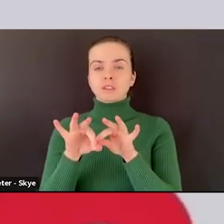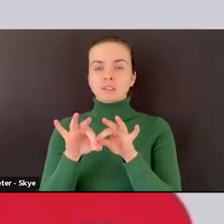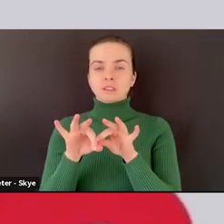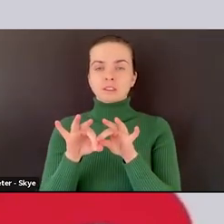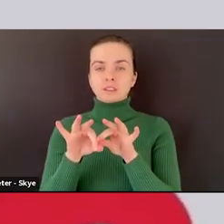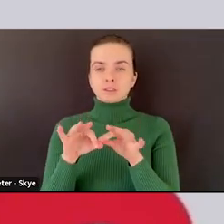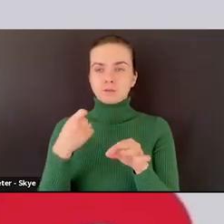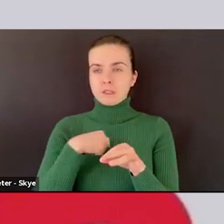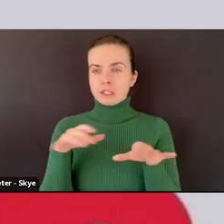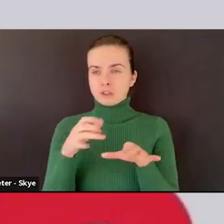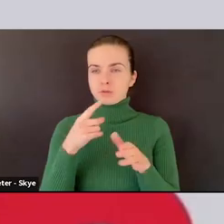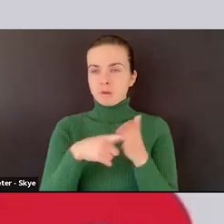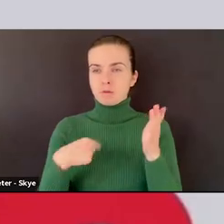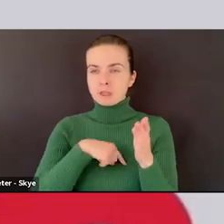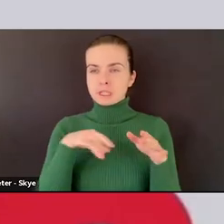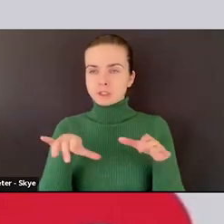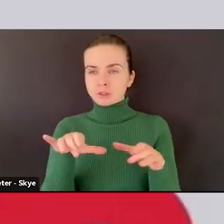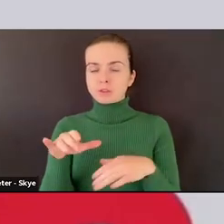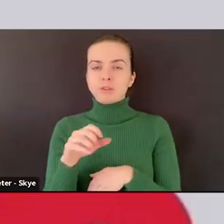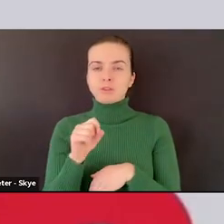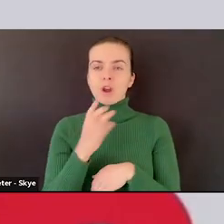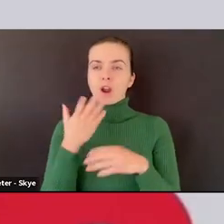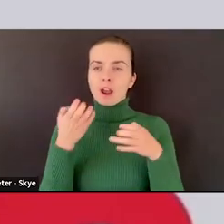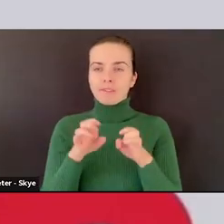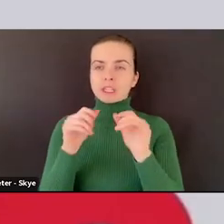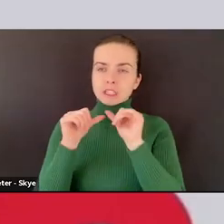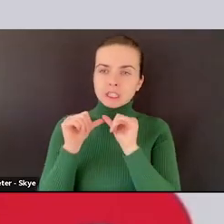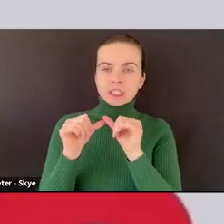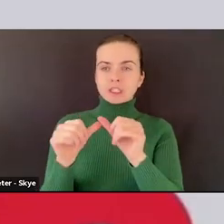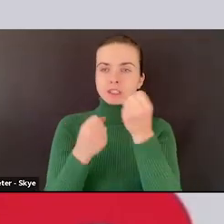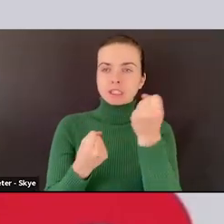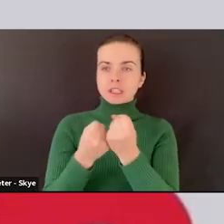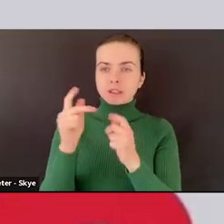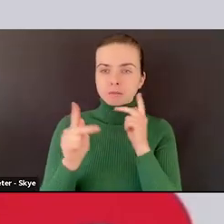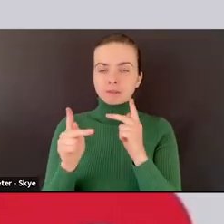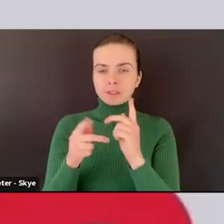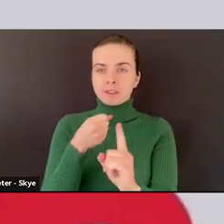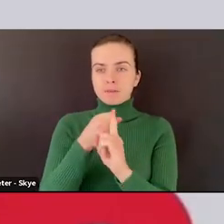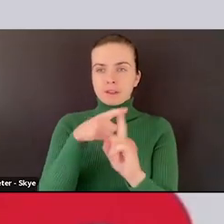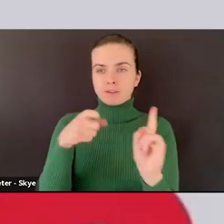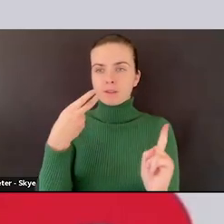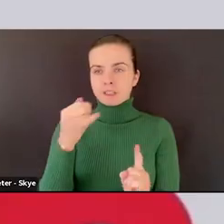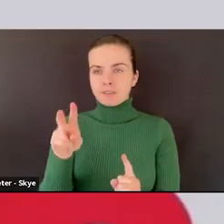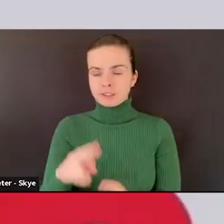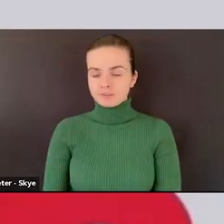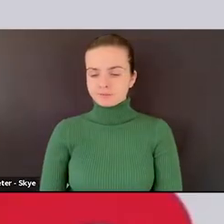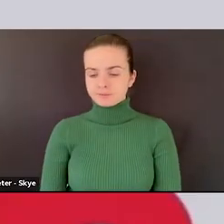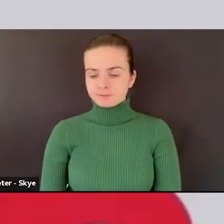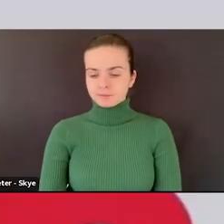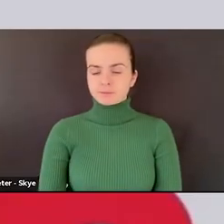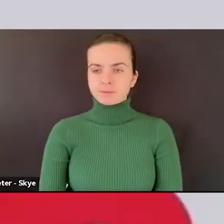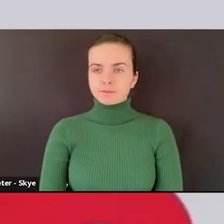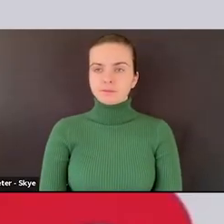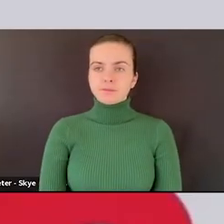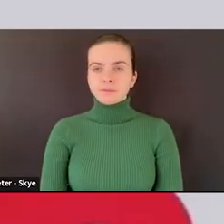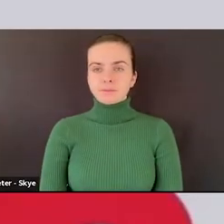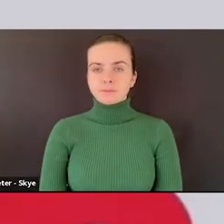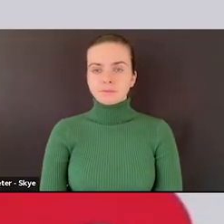what we do so that our efforts will continue to assist people affected by HIV. And to all of this,